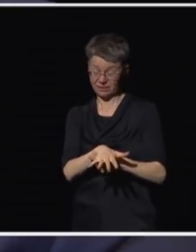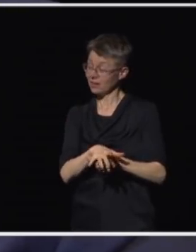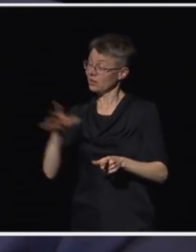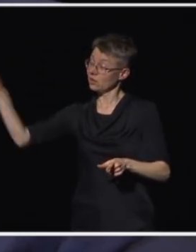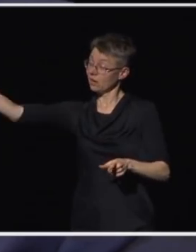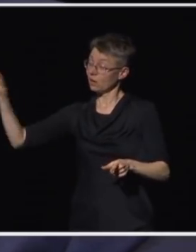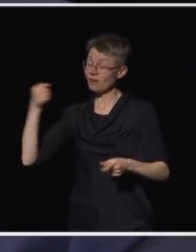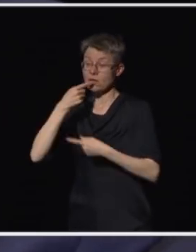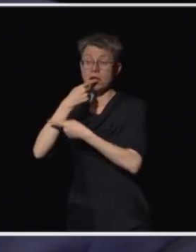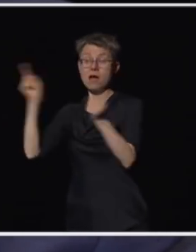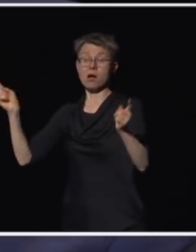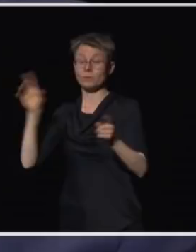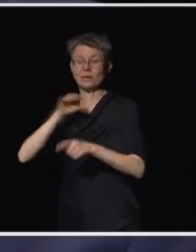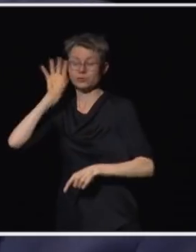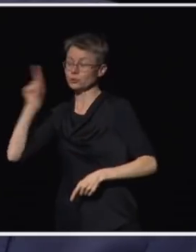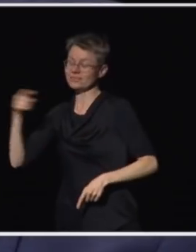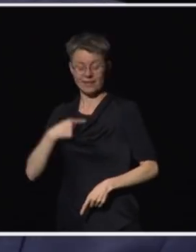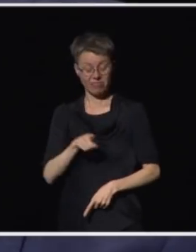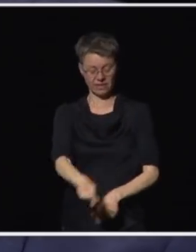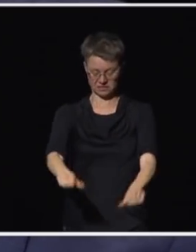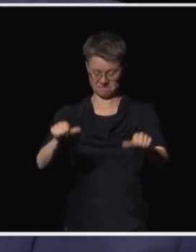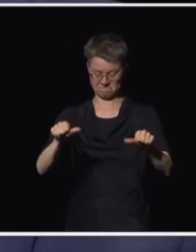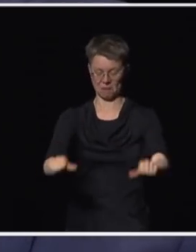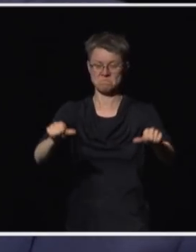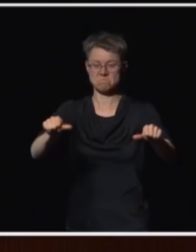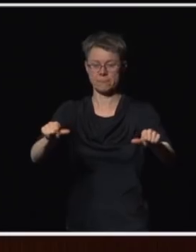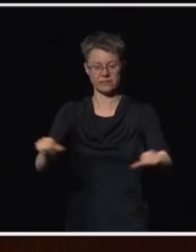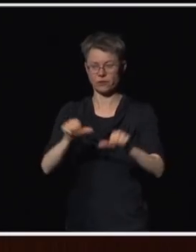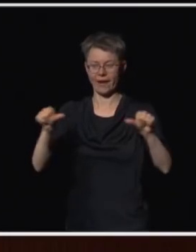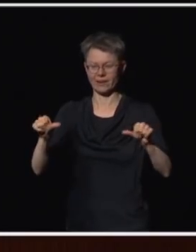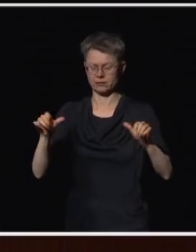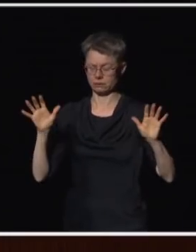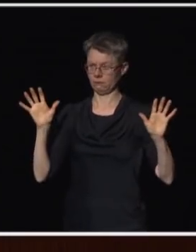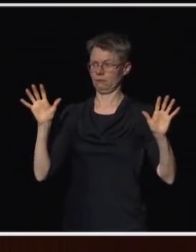It's not just words. You know, I live in a city where --